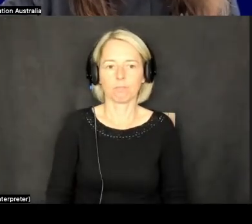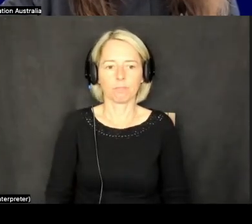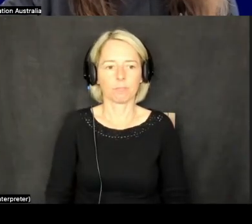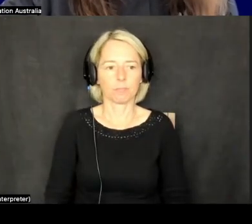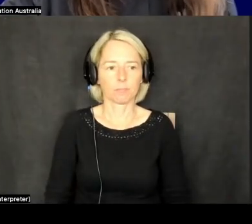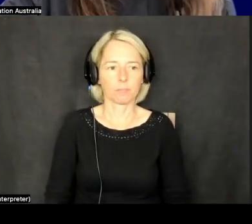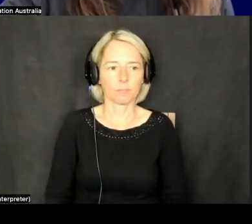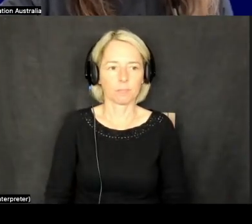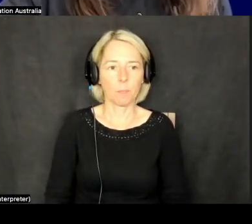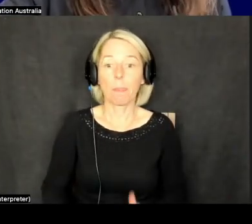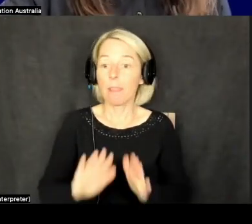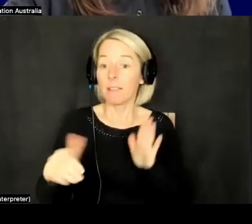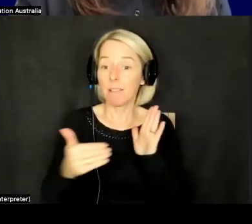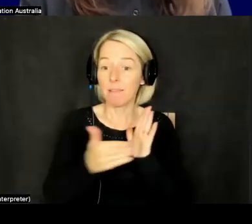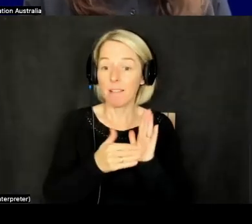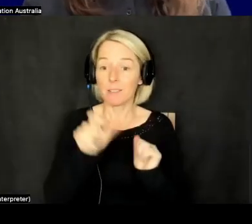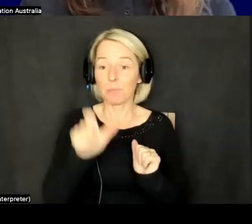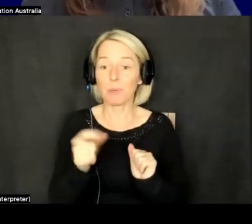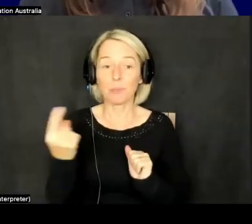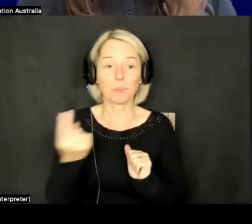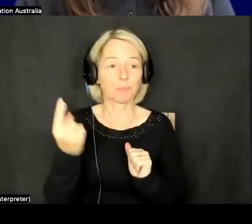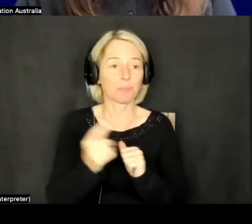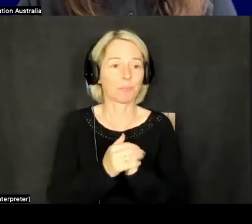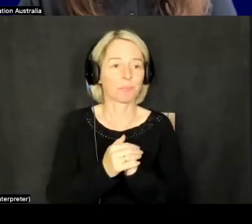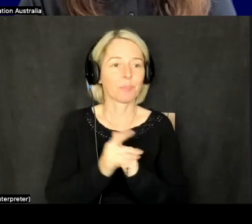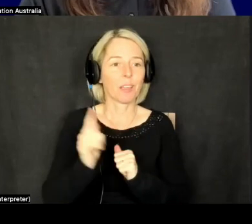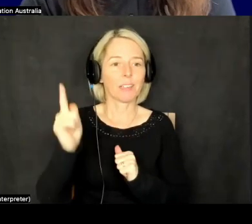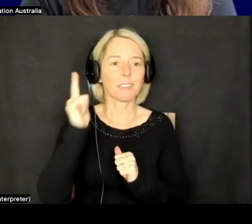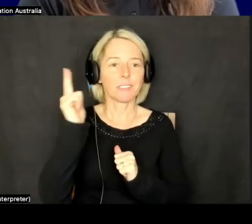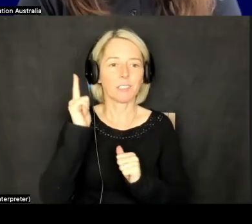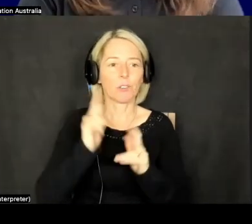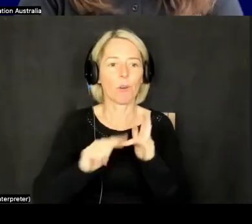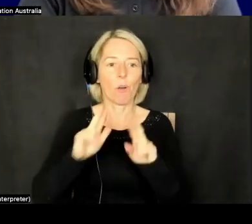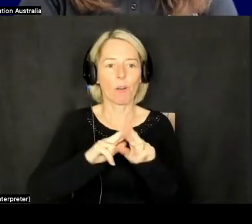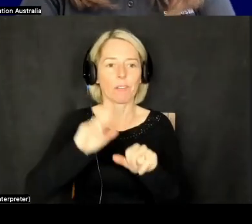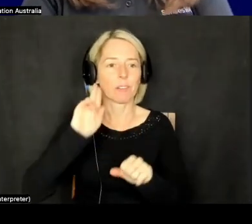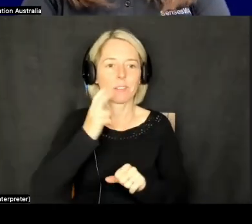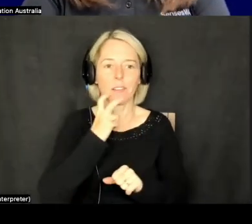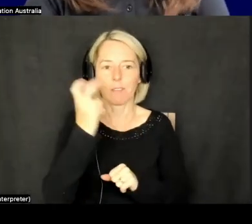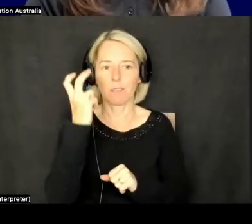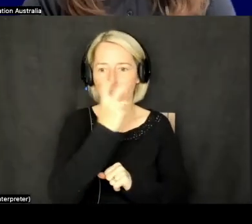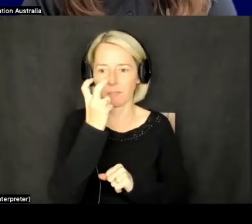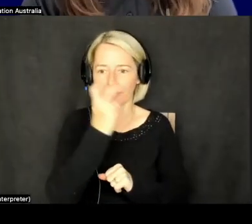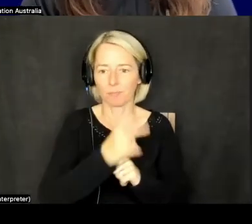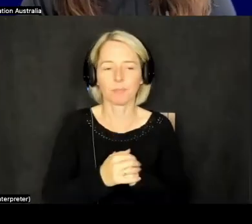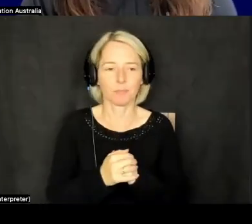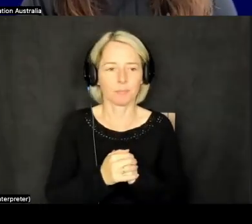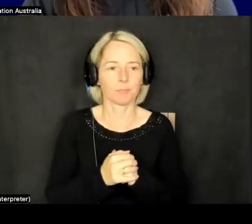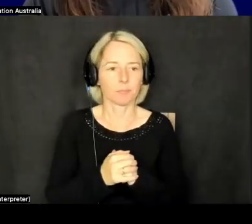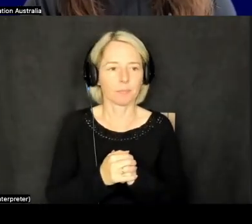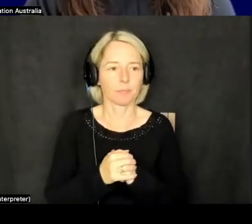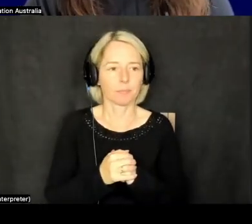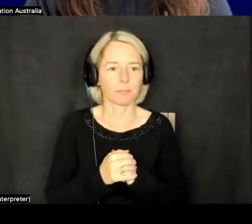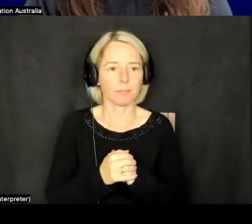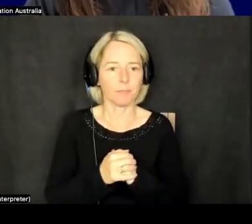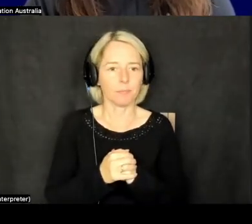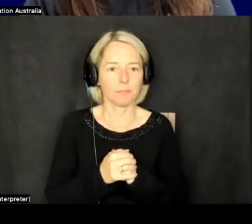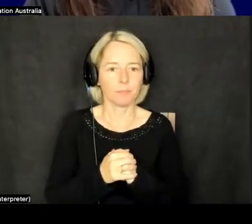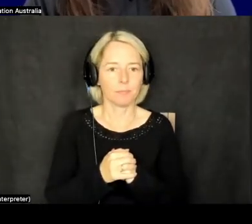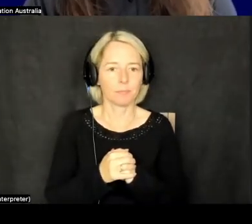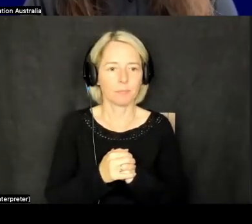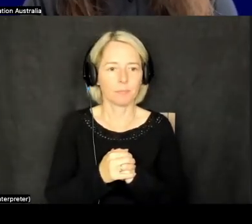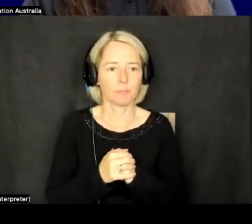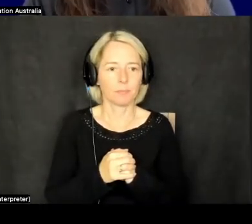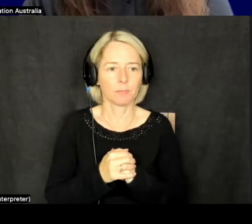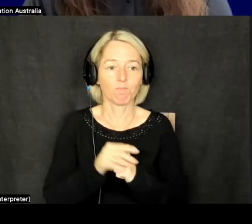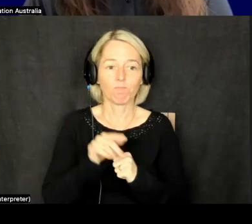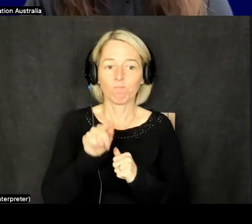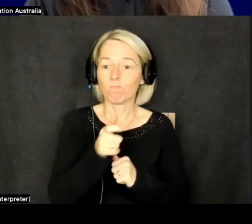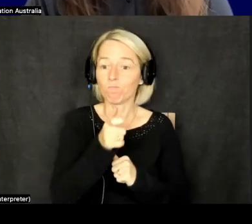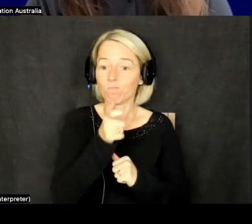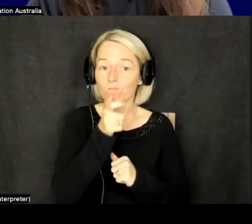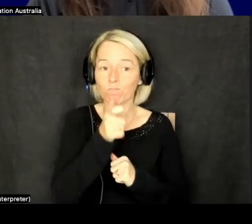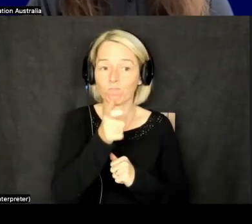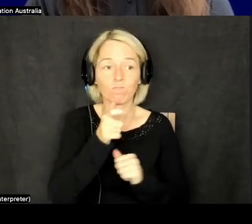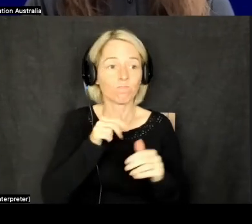more detail is the teacher of the deafblind. The terminology around the country varies somewhat